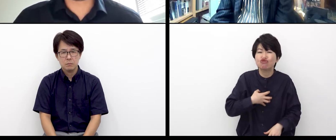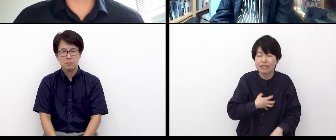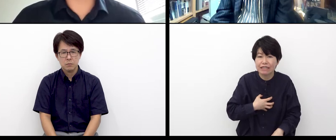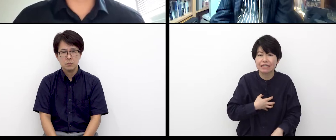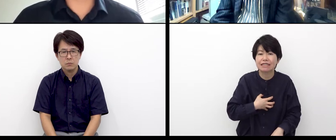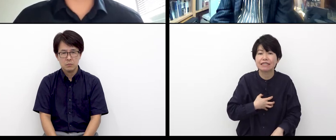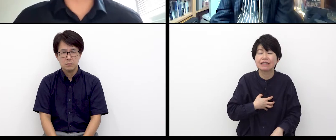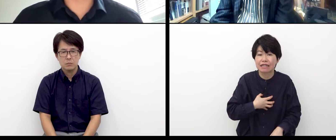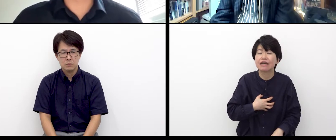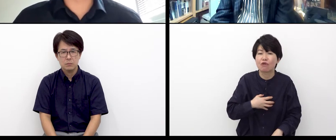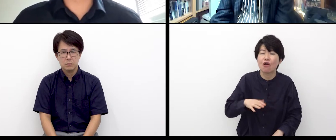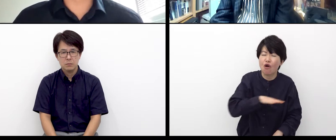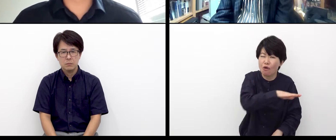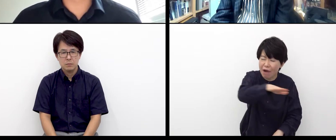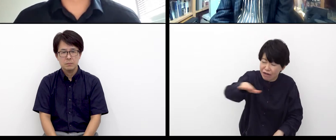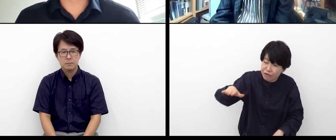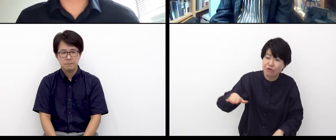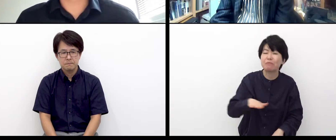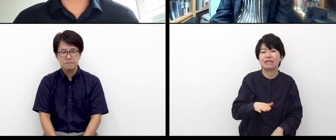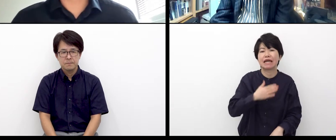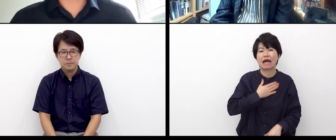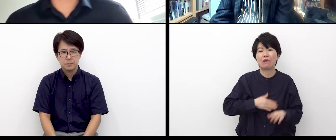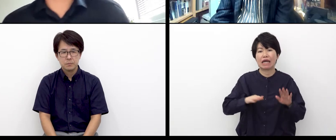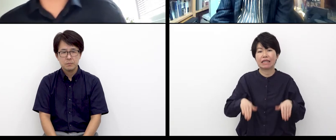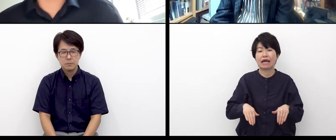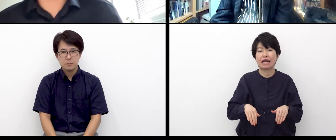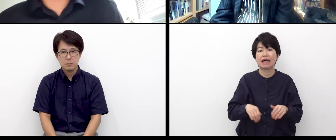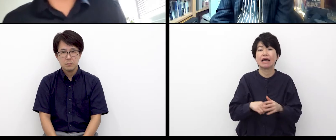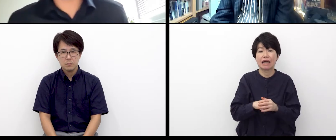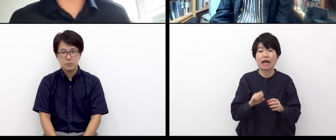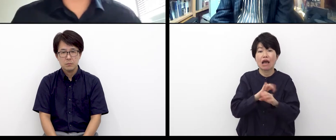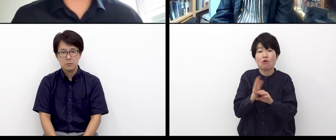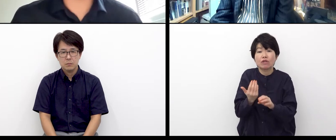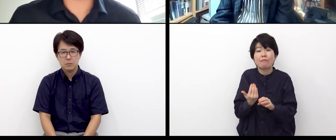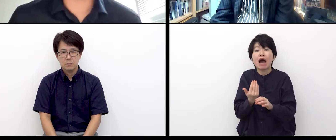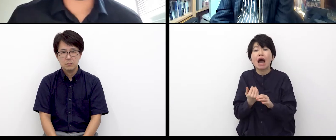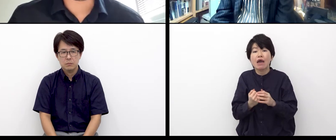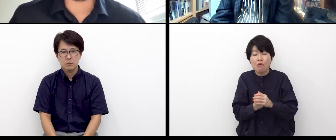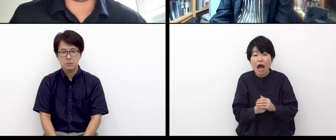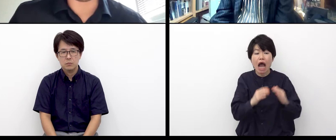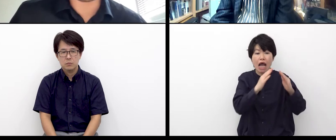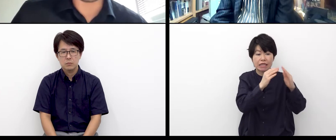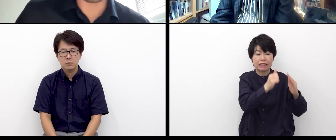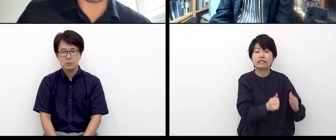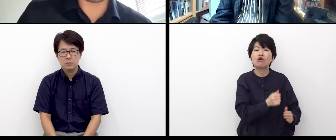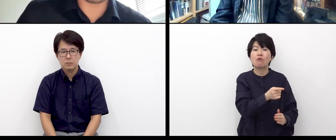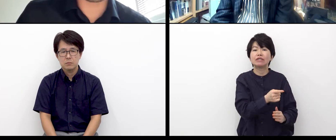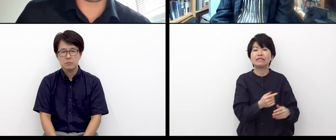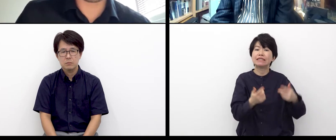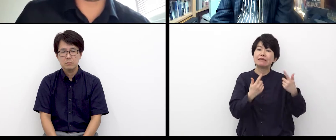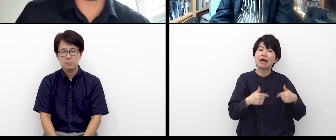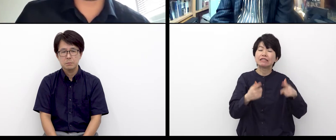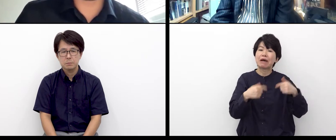Before that, it is said that the life of “hikikomori” people is like in a utopia